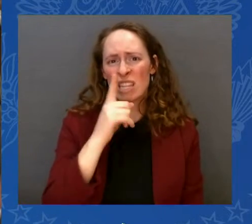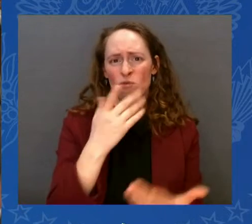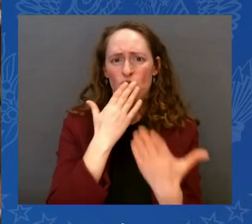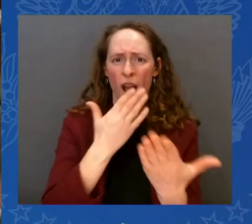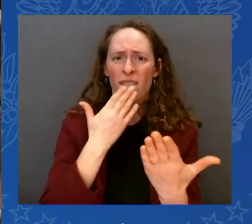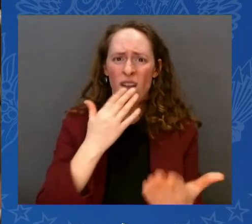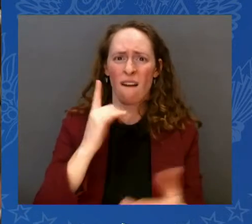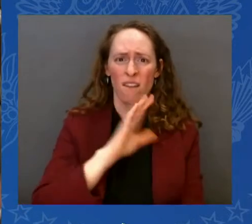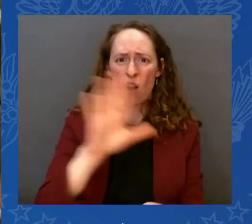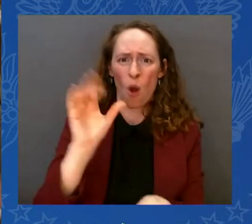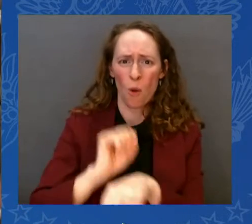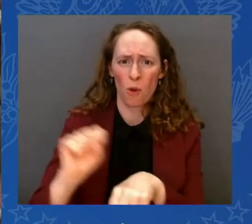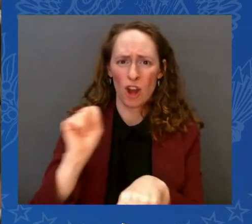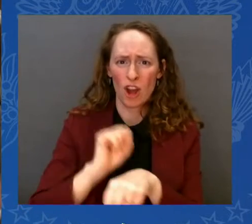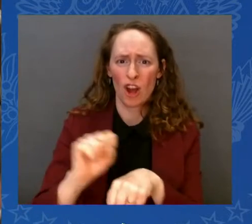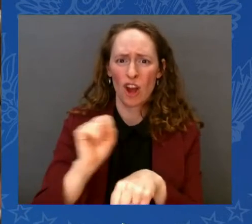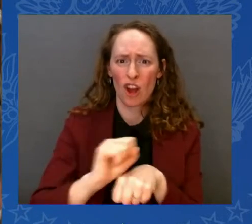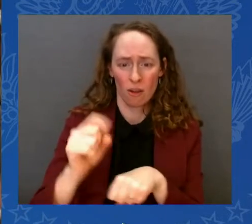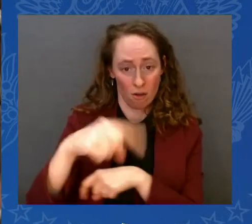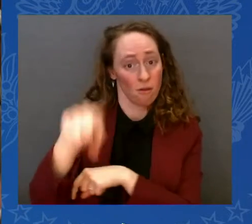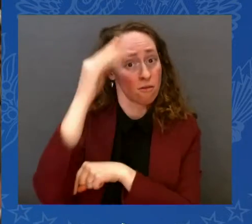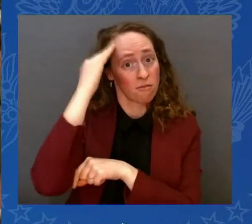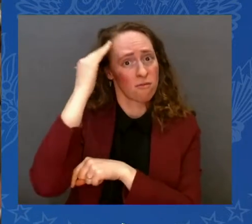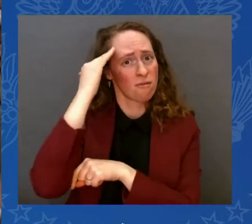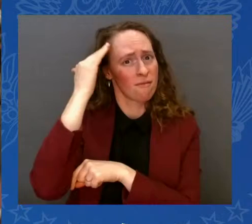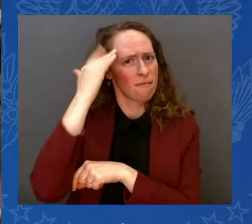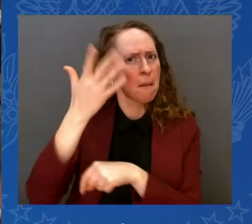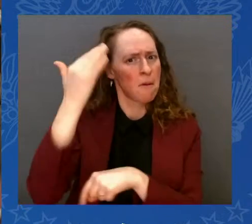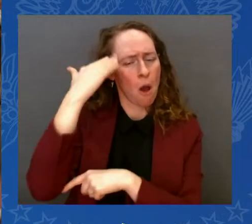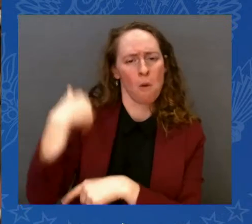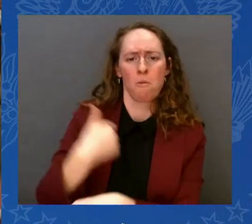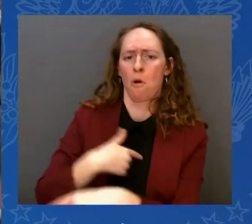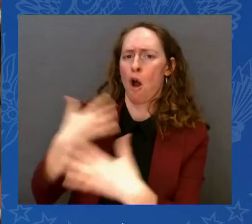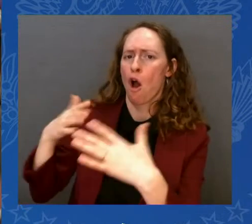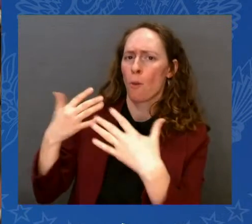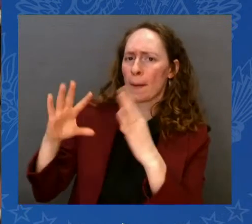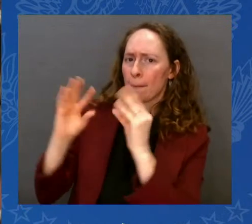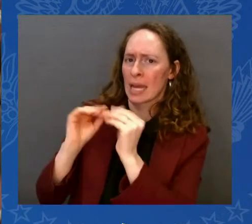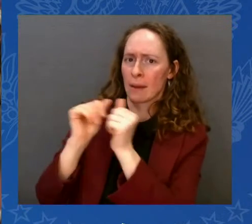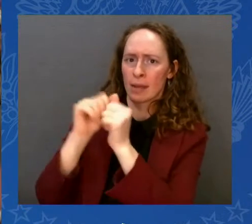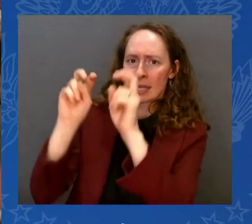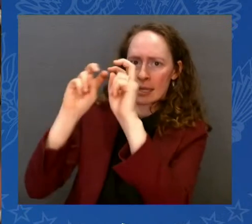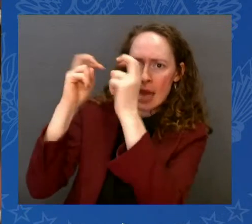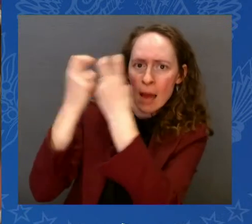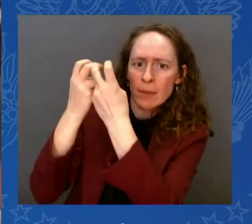They were incredibly helpful. We thank them. I just -- I just want to thank you, Mr. President,